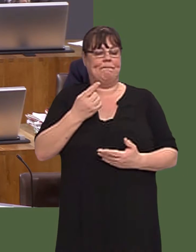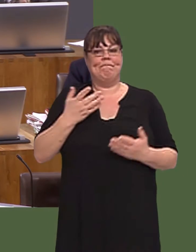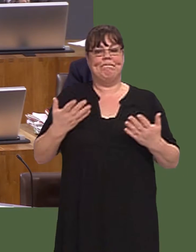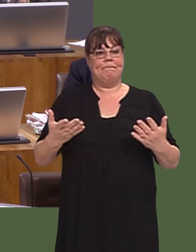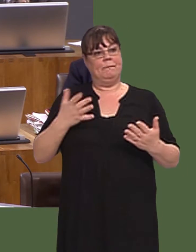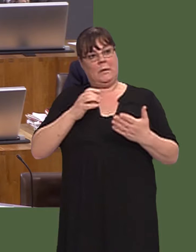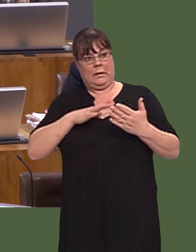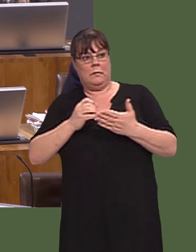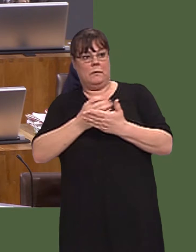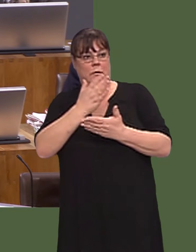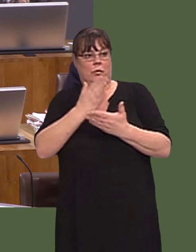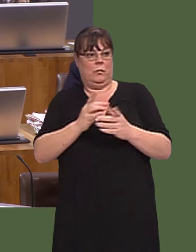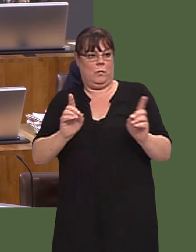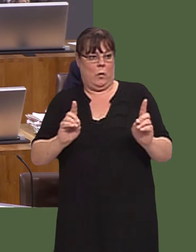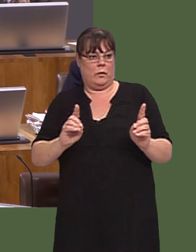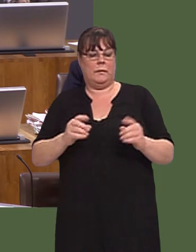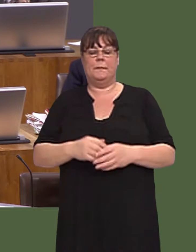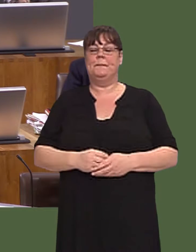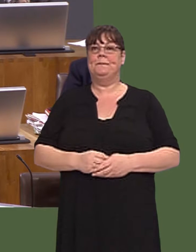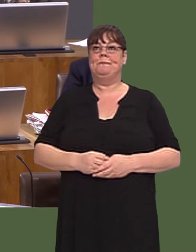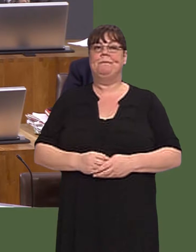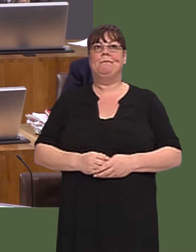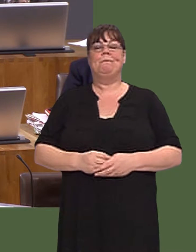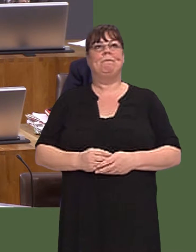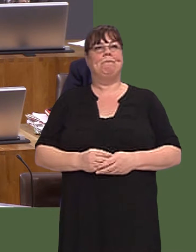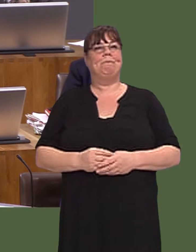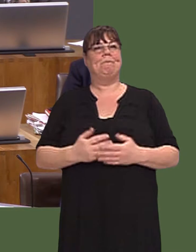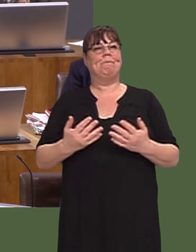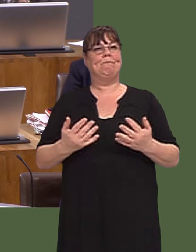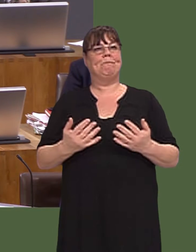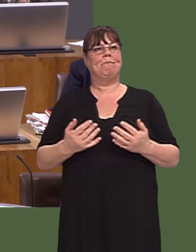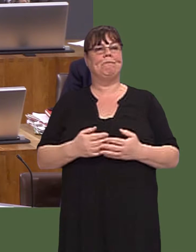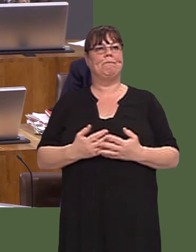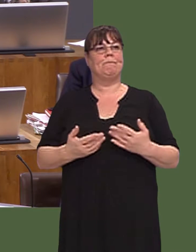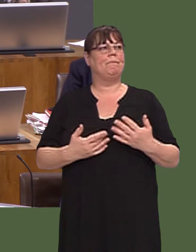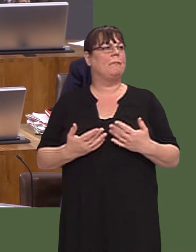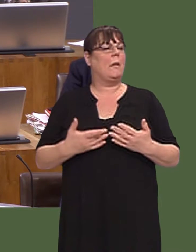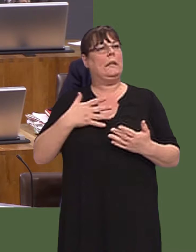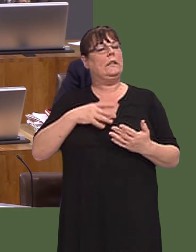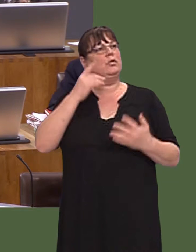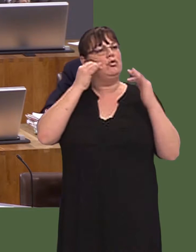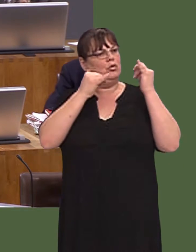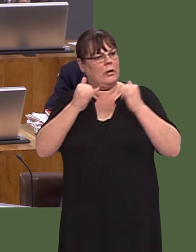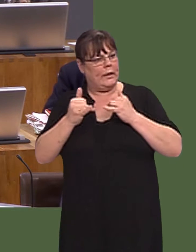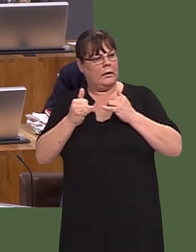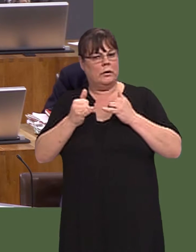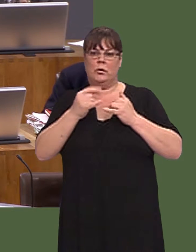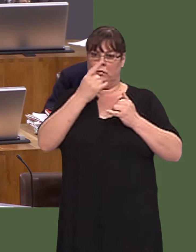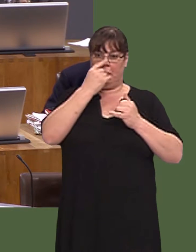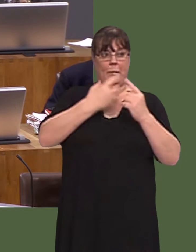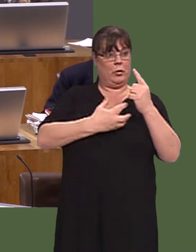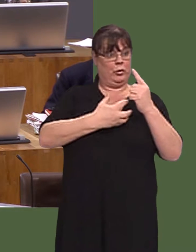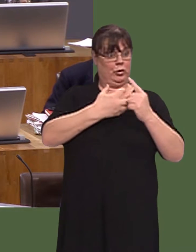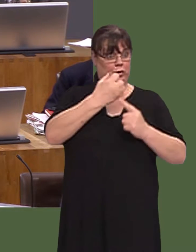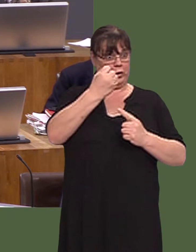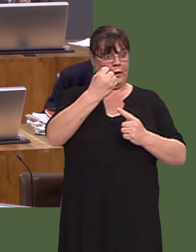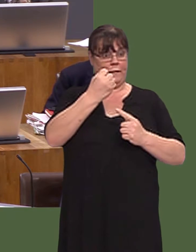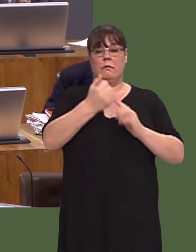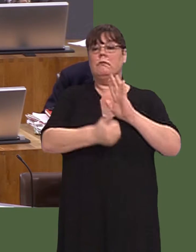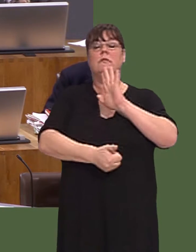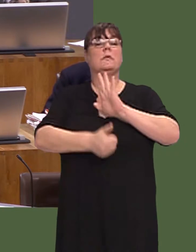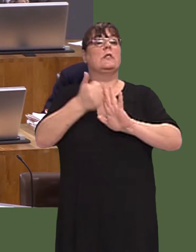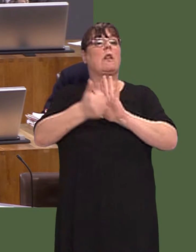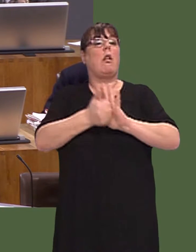we have to ensure that itís possible for us to secure the expertise that we need.